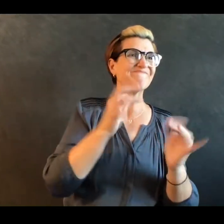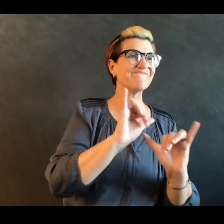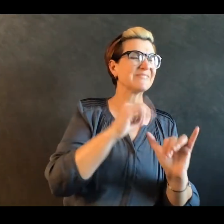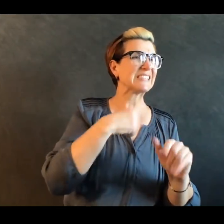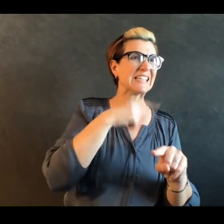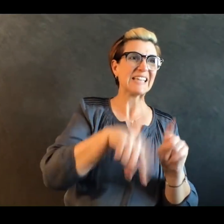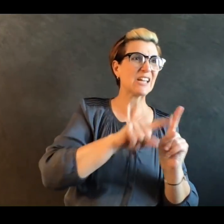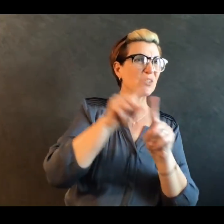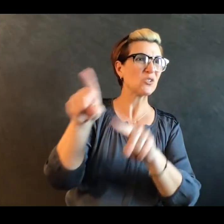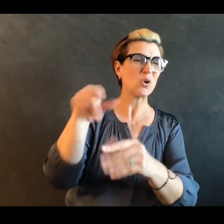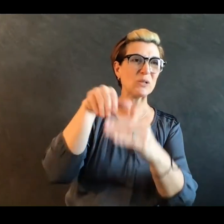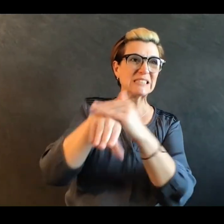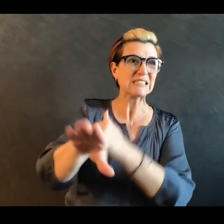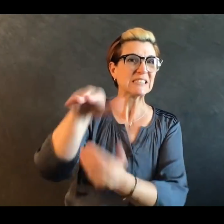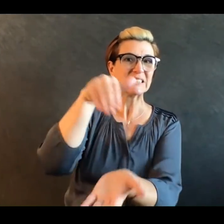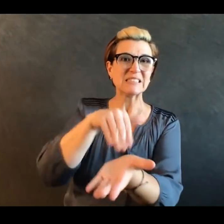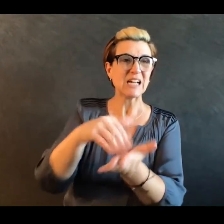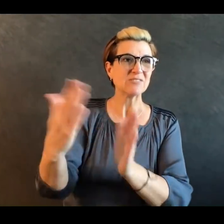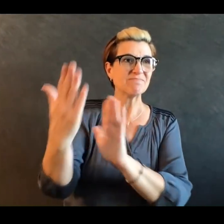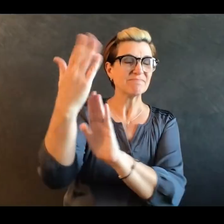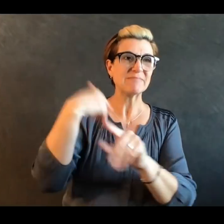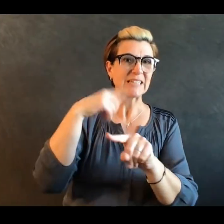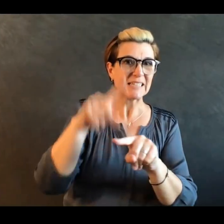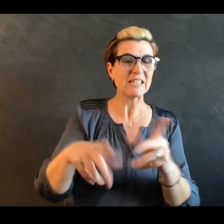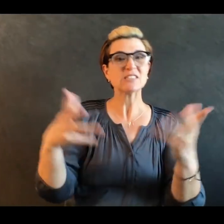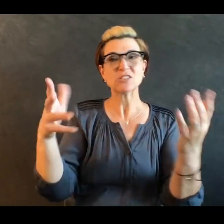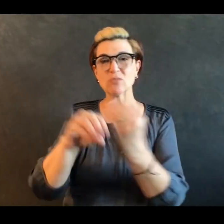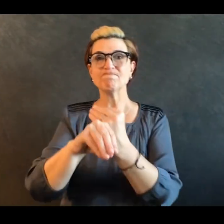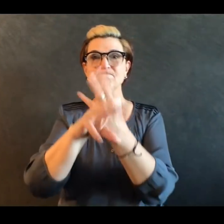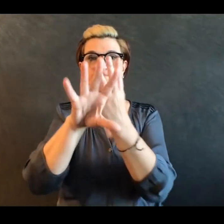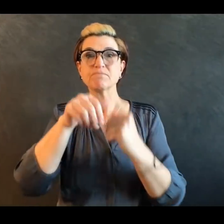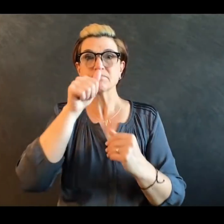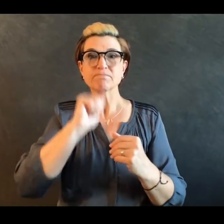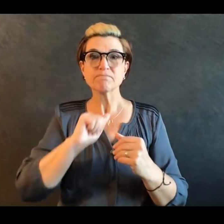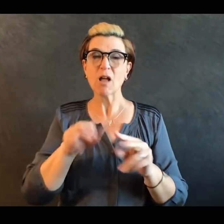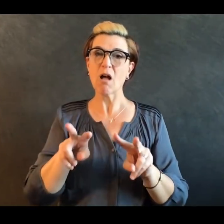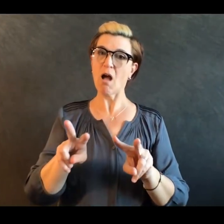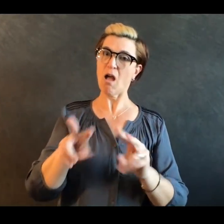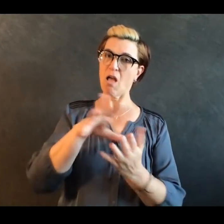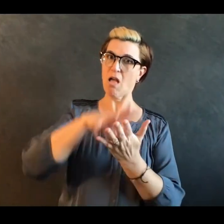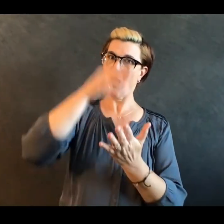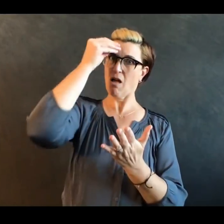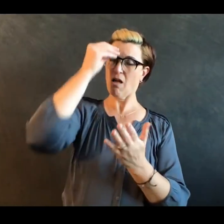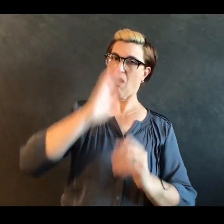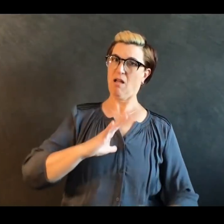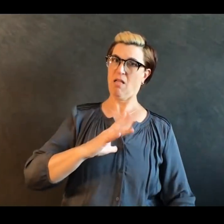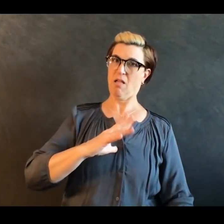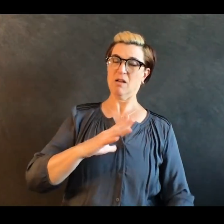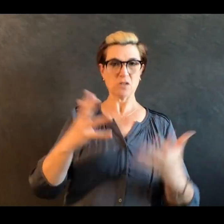that's something that's really going forward I think going to be very important for our country as we've seen through